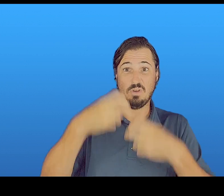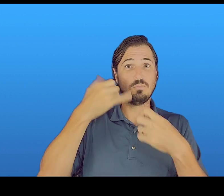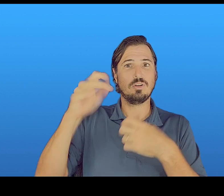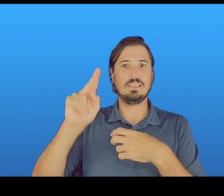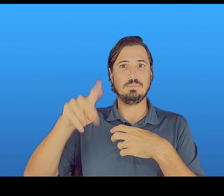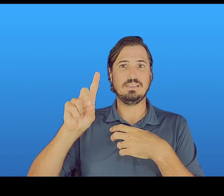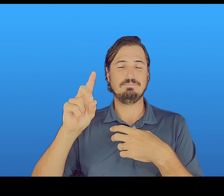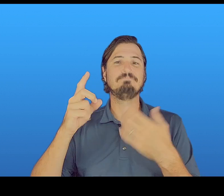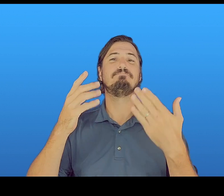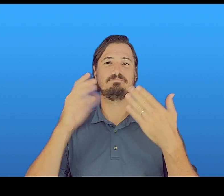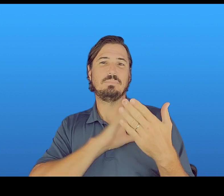KPD Mahalo Kauaʻi!